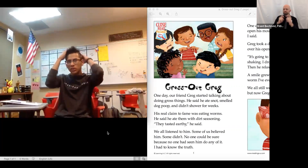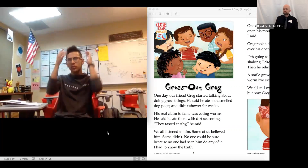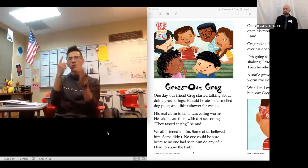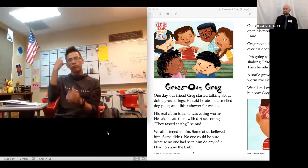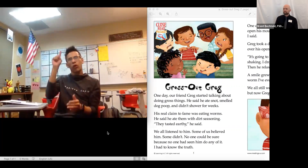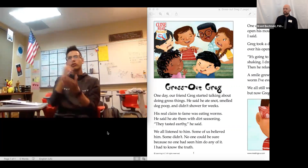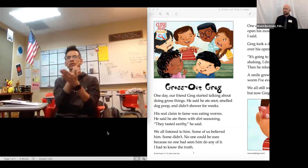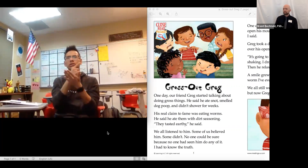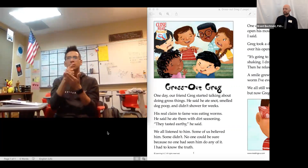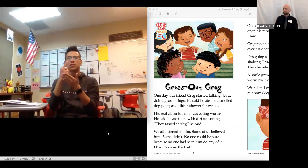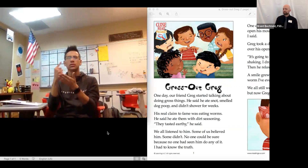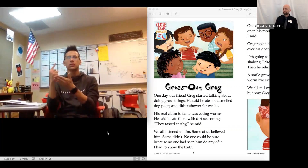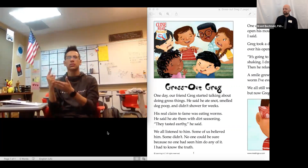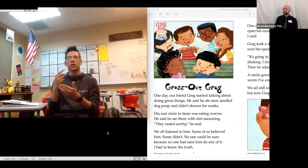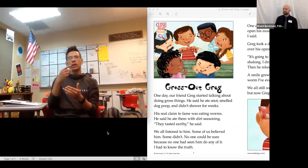You can watch his facial expressions.